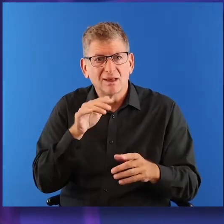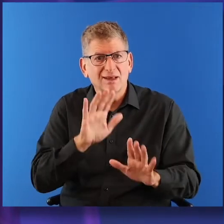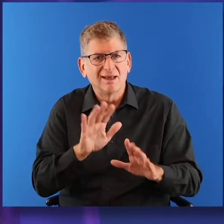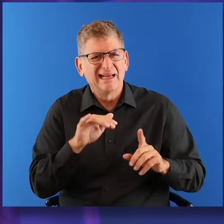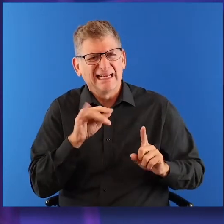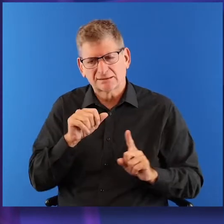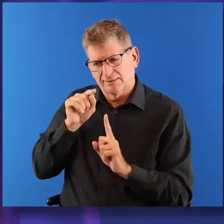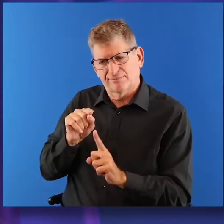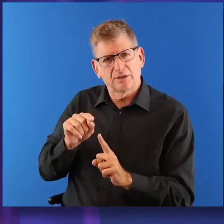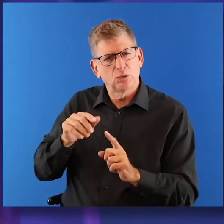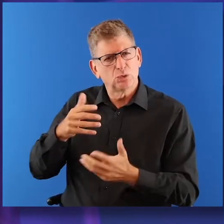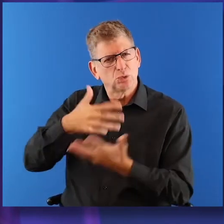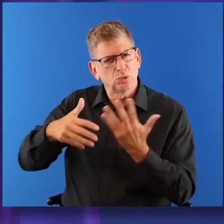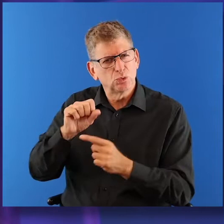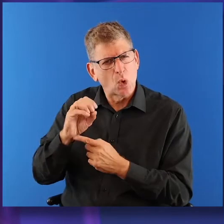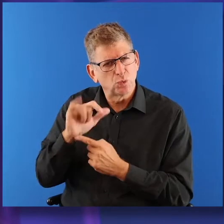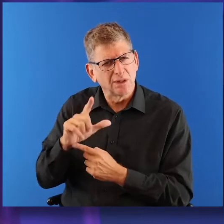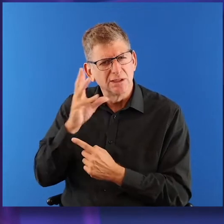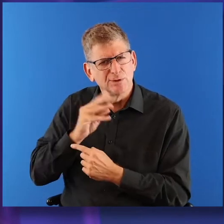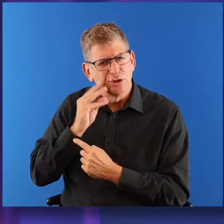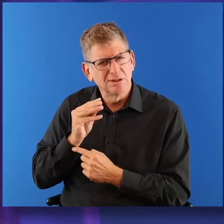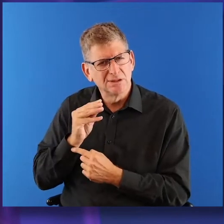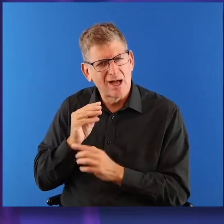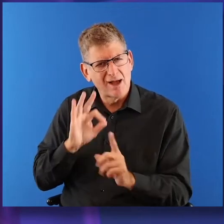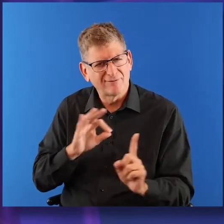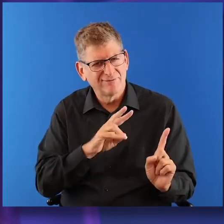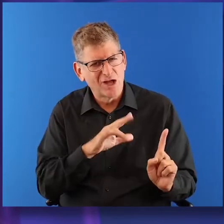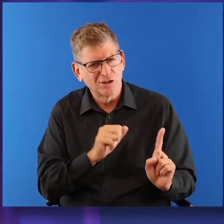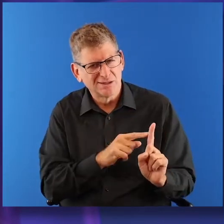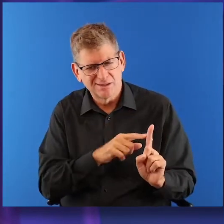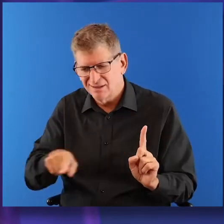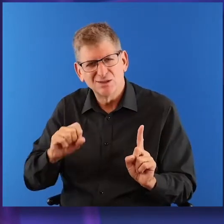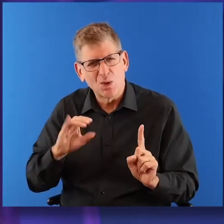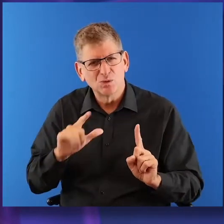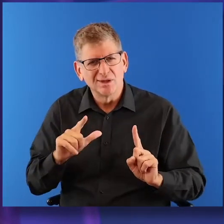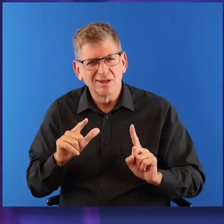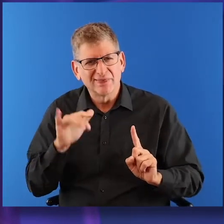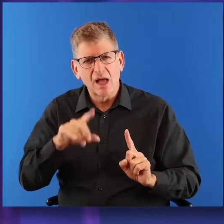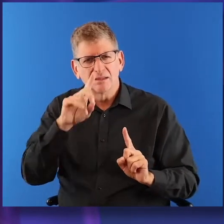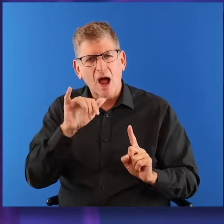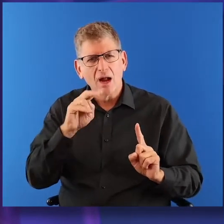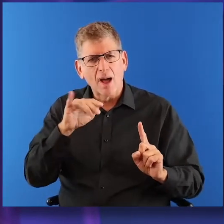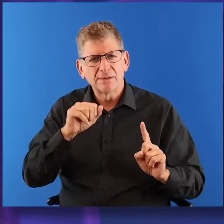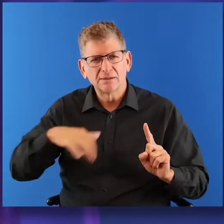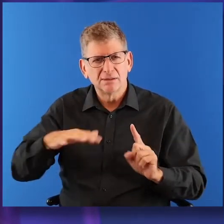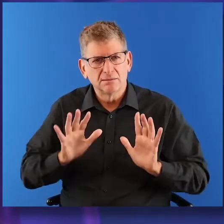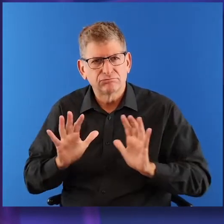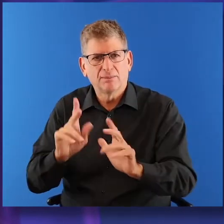have increased levels of exposure in the broader dynamics in their community setting that drive